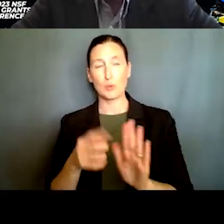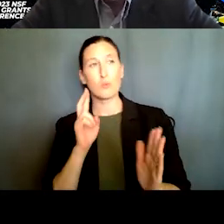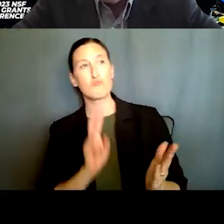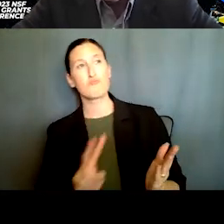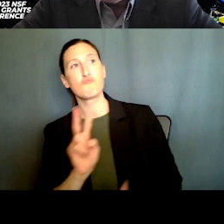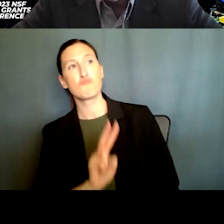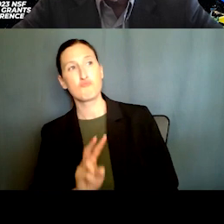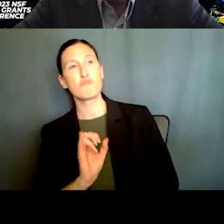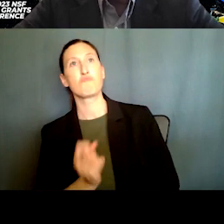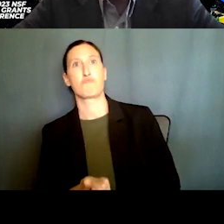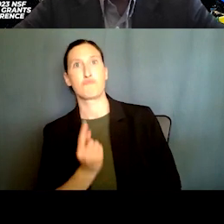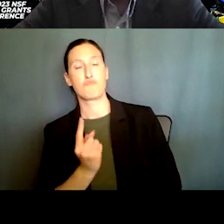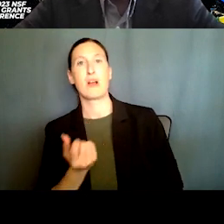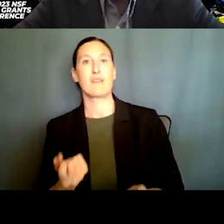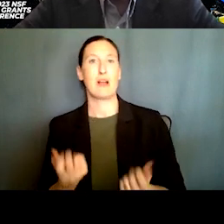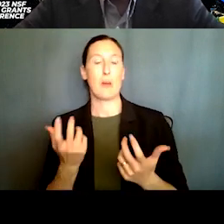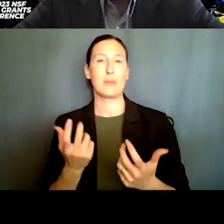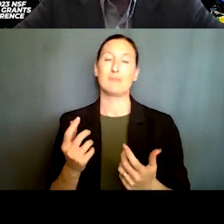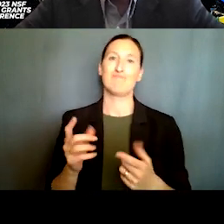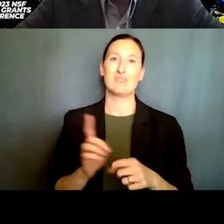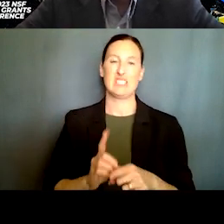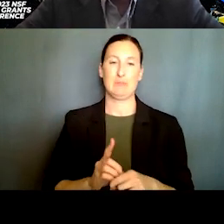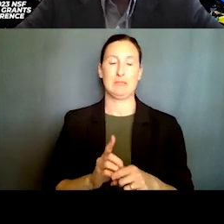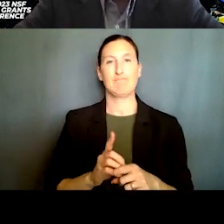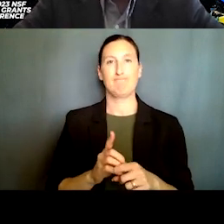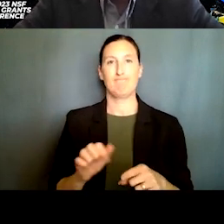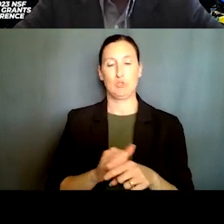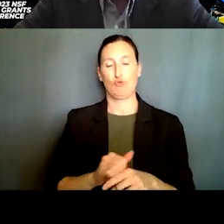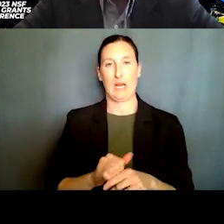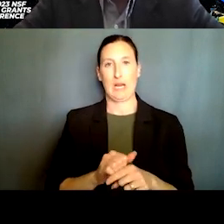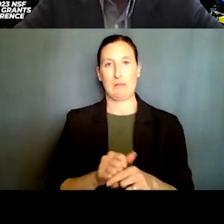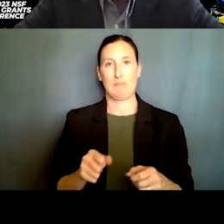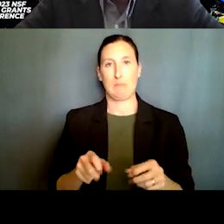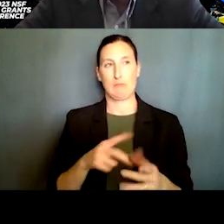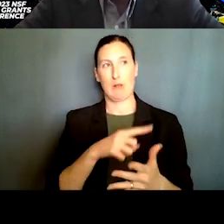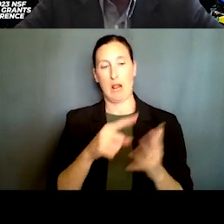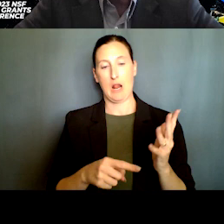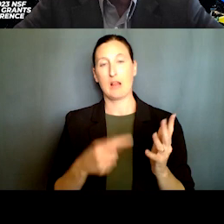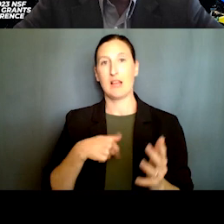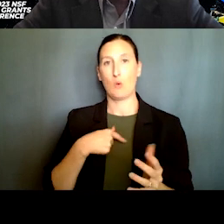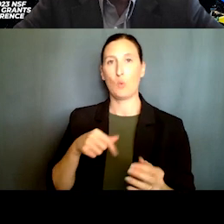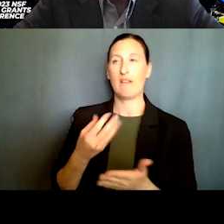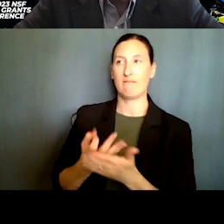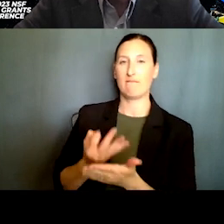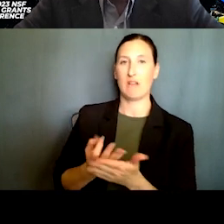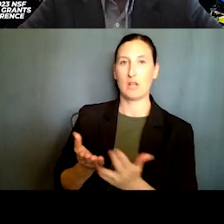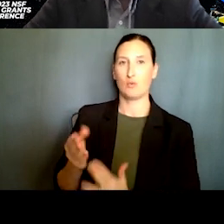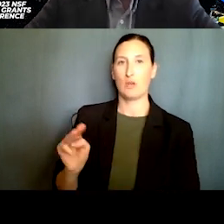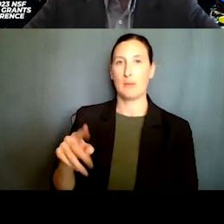interdisciplinarity of proposals and projects that are funded by MPS.